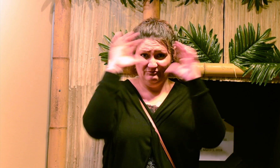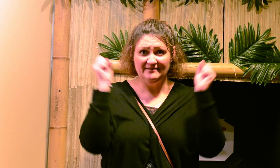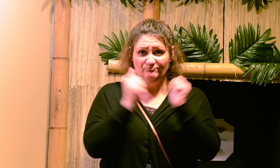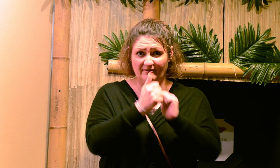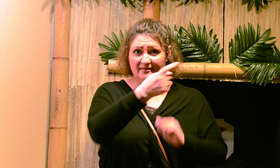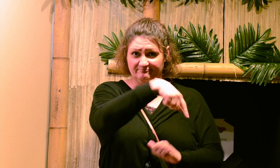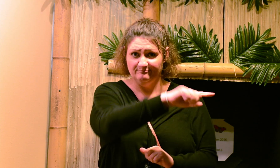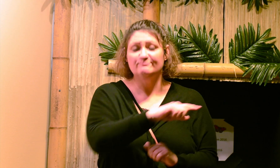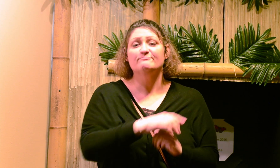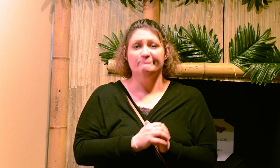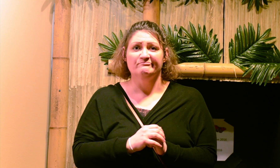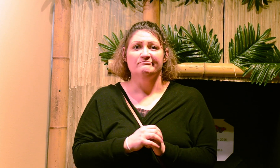I am the President of DAD.